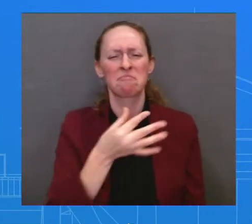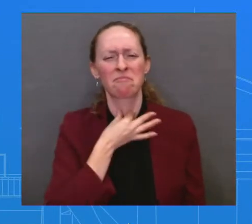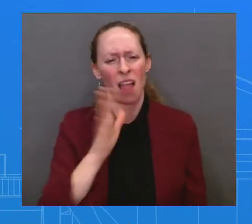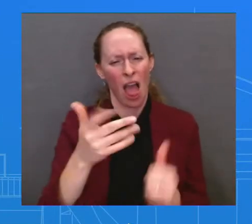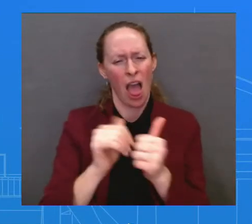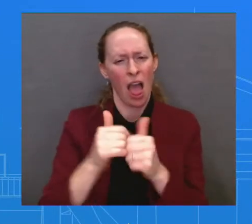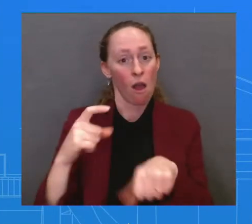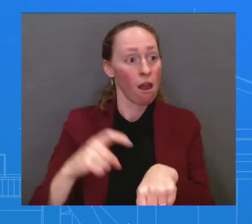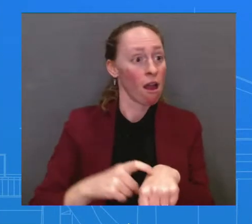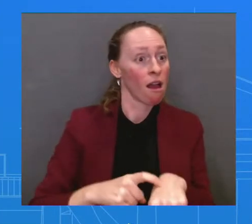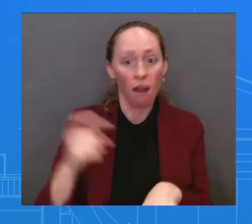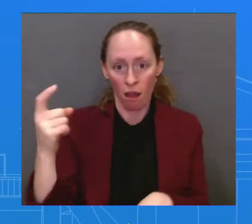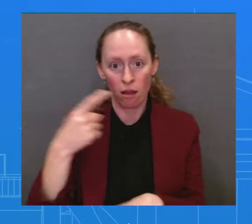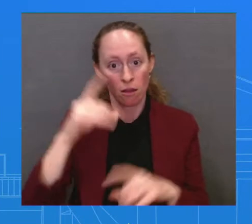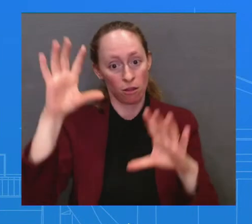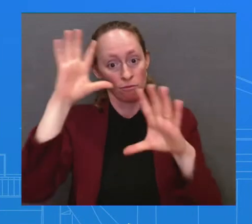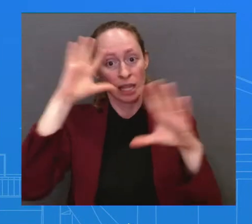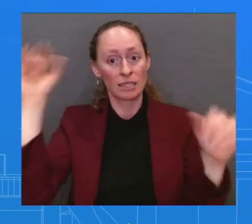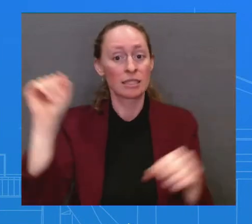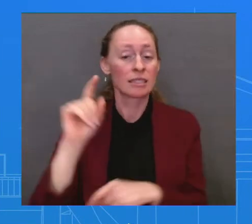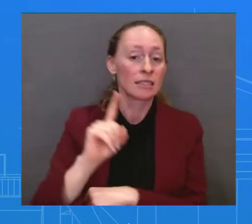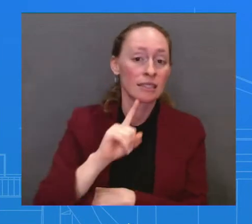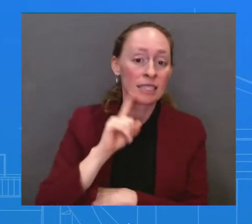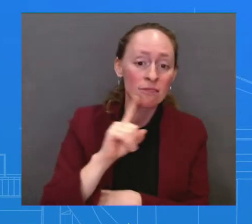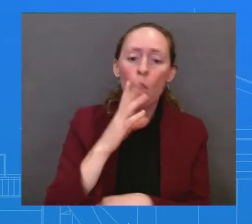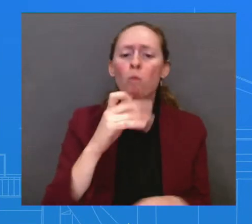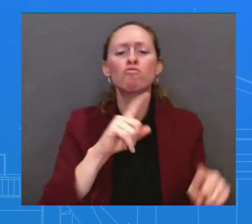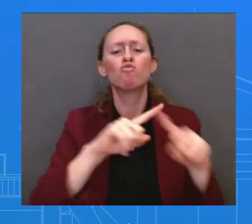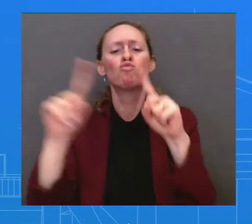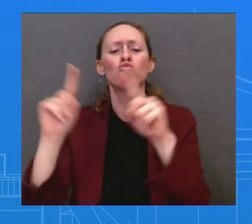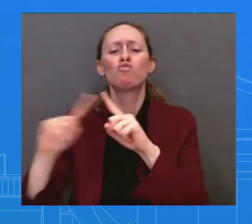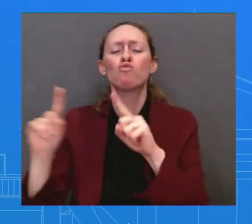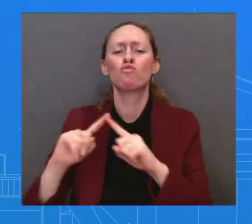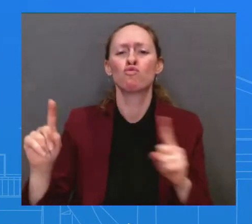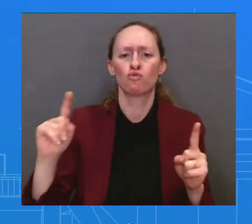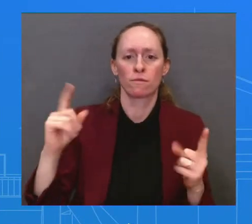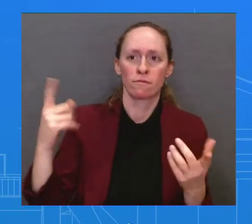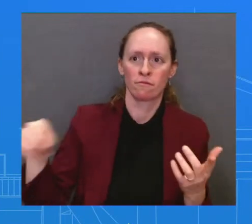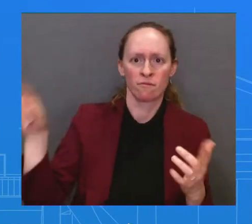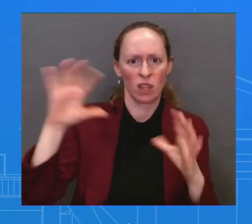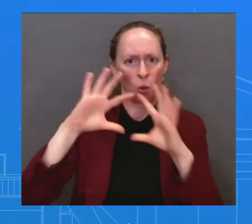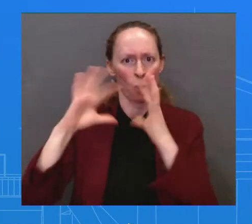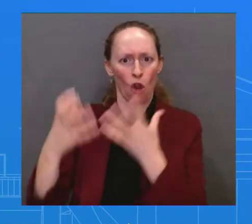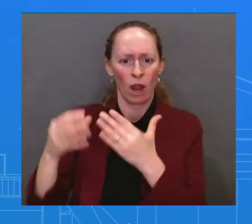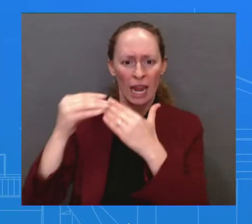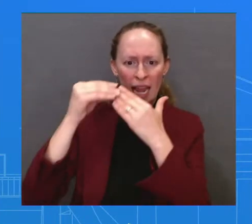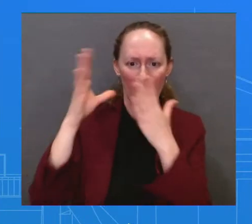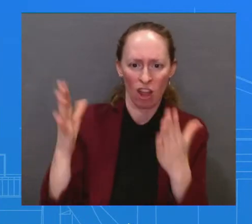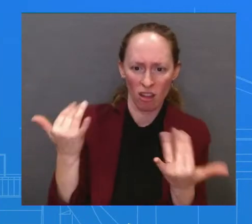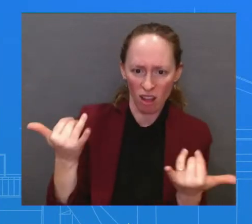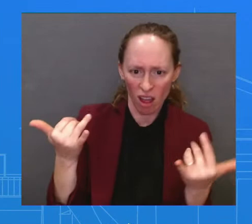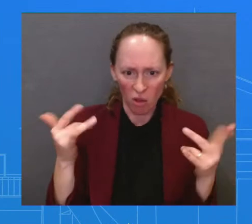who might be watching this domestic fight and thinking, "Should we really believe that the United States is on board